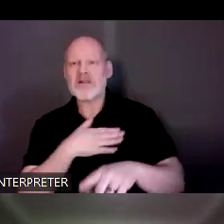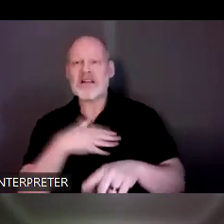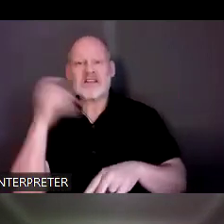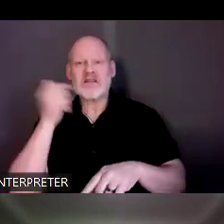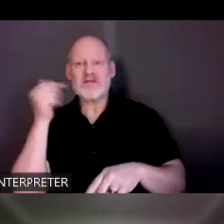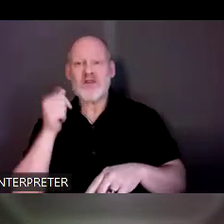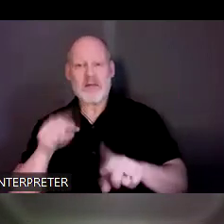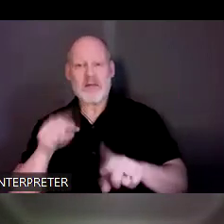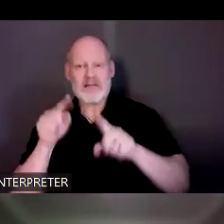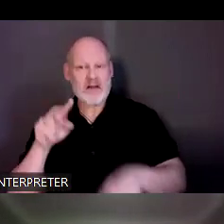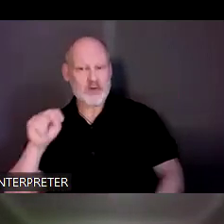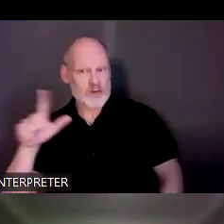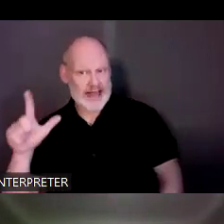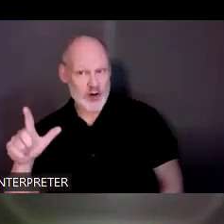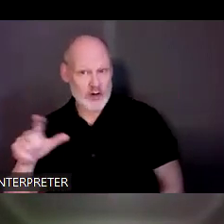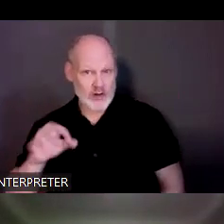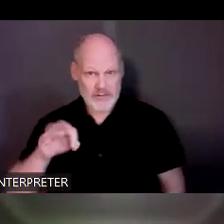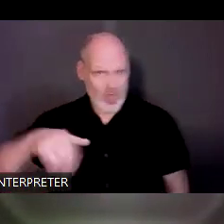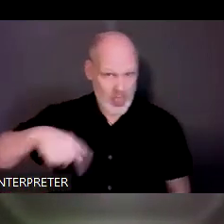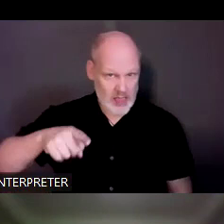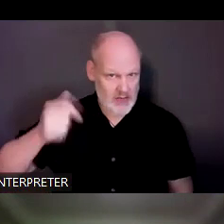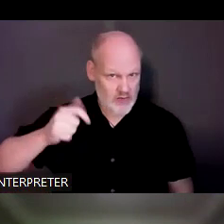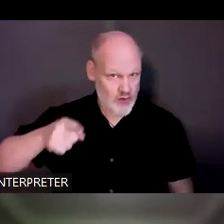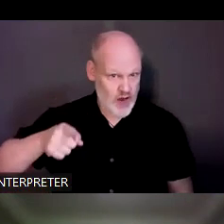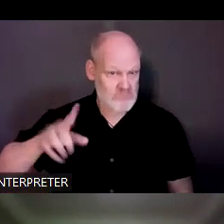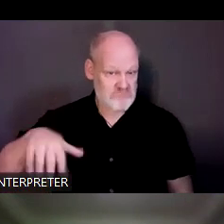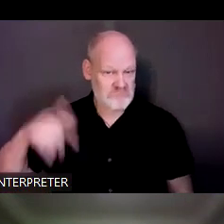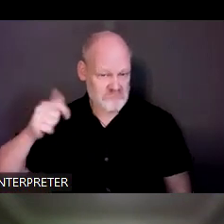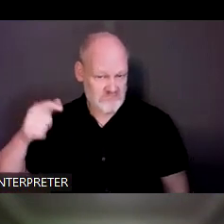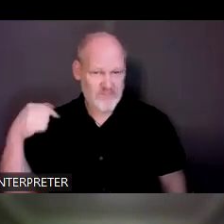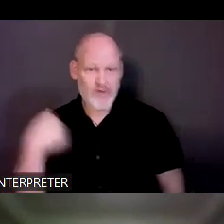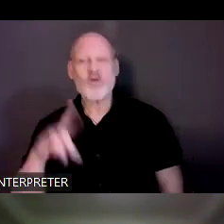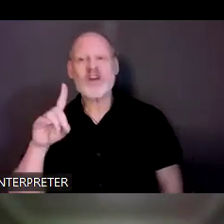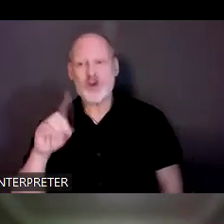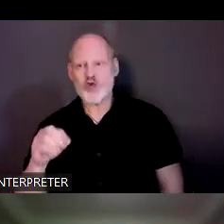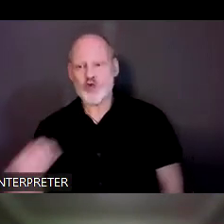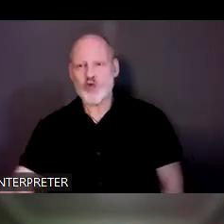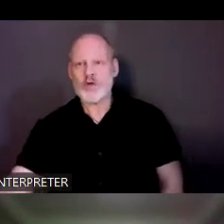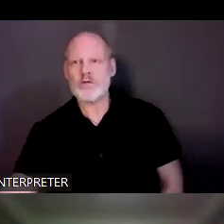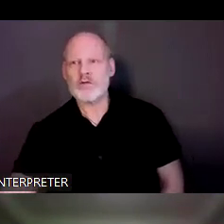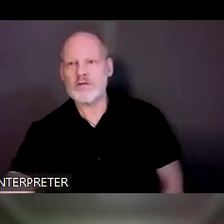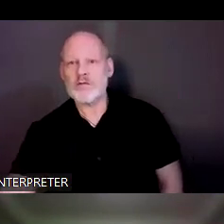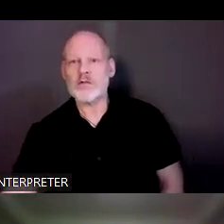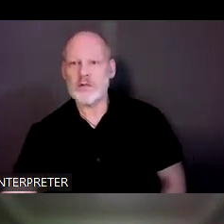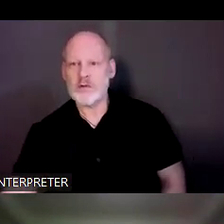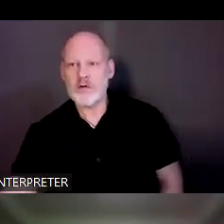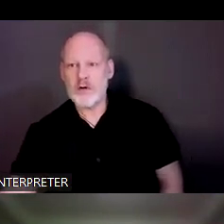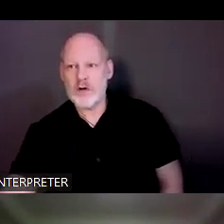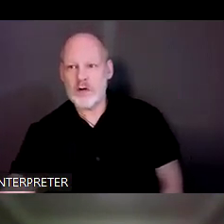already um we I think put out um uh relevant um resources and certainly uh we look forward